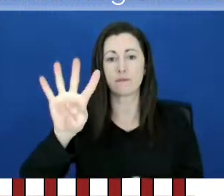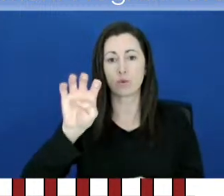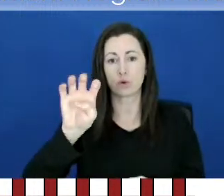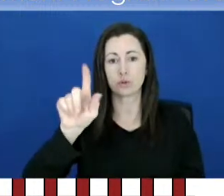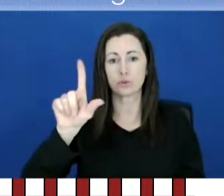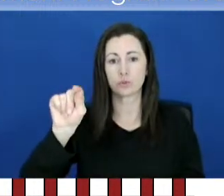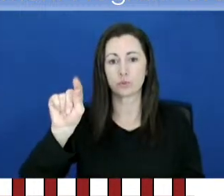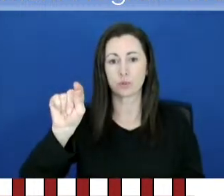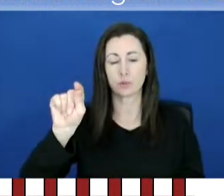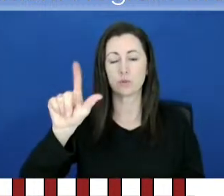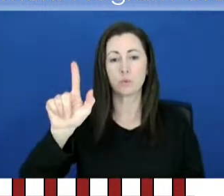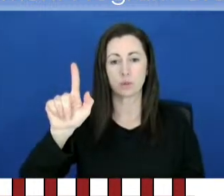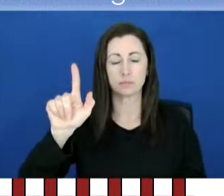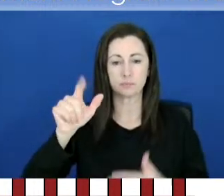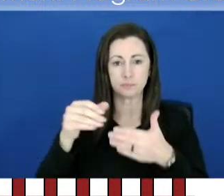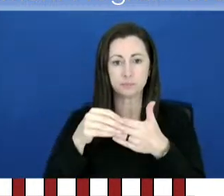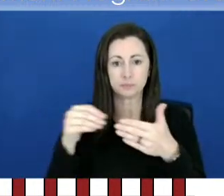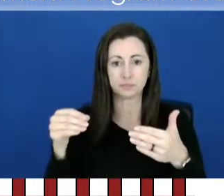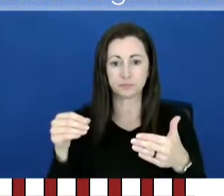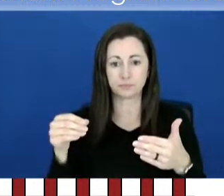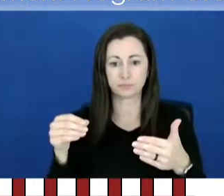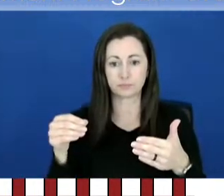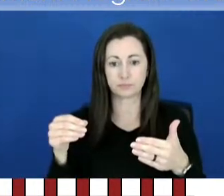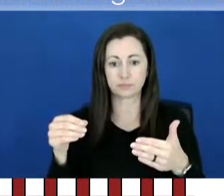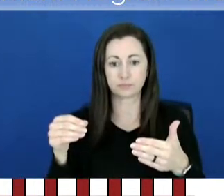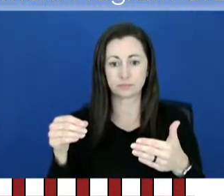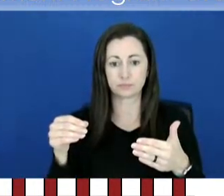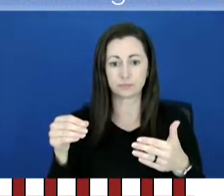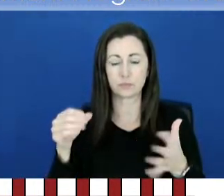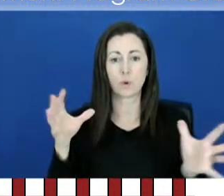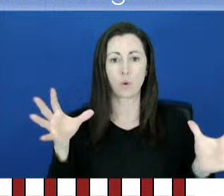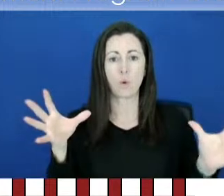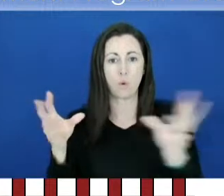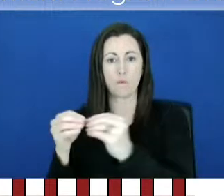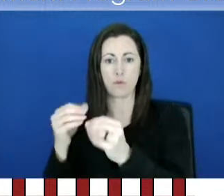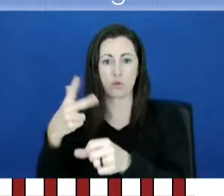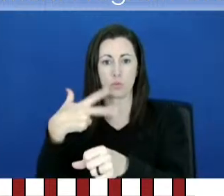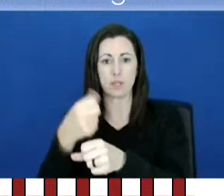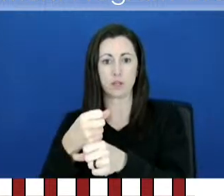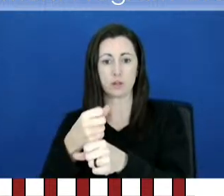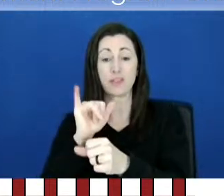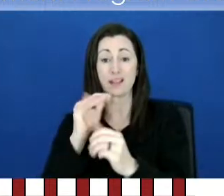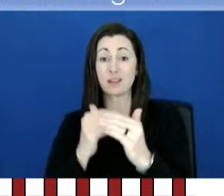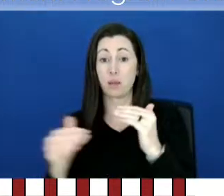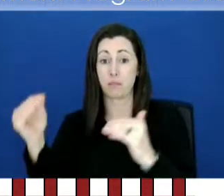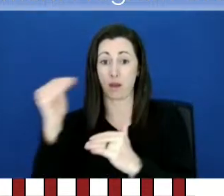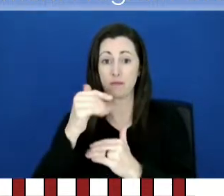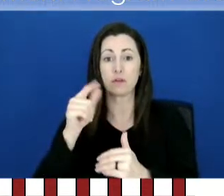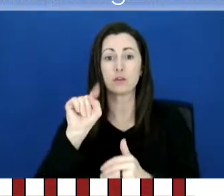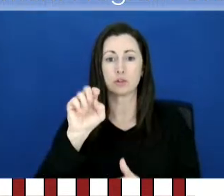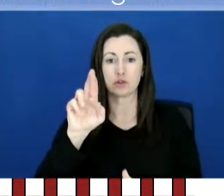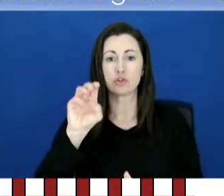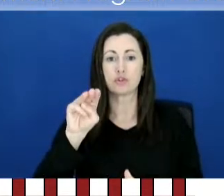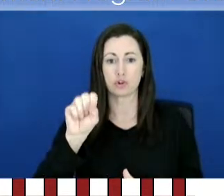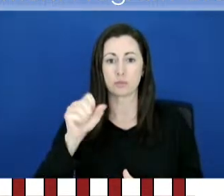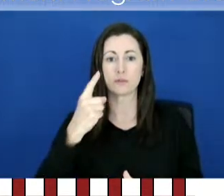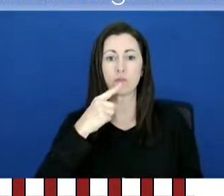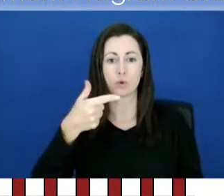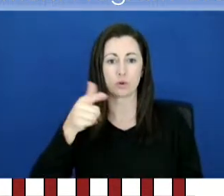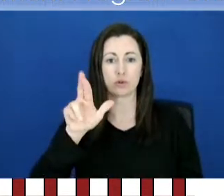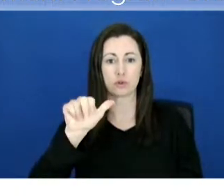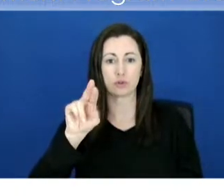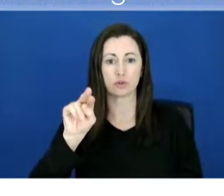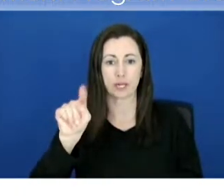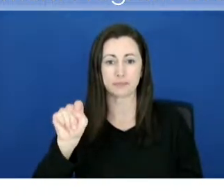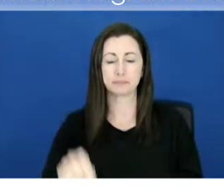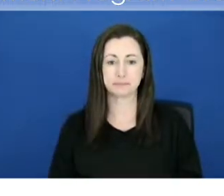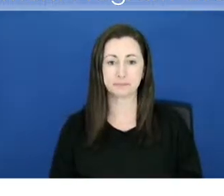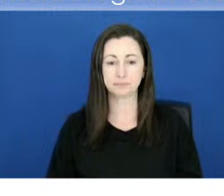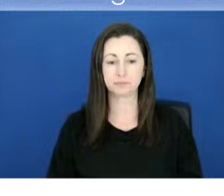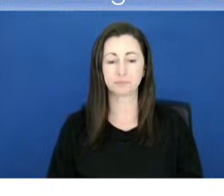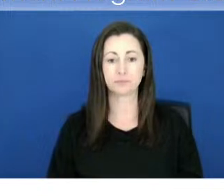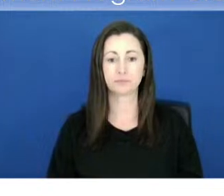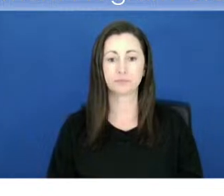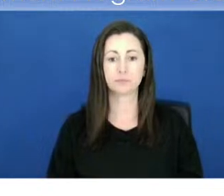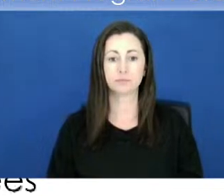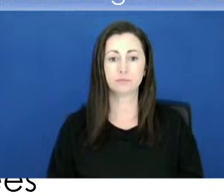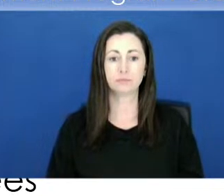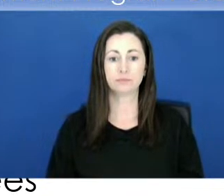A CUMULATIVE NET OF $200,421